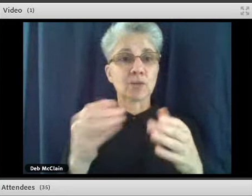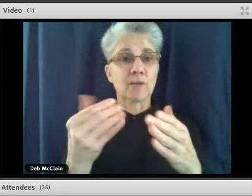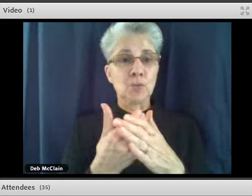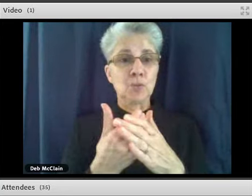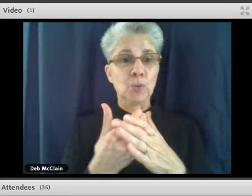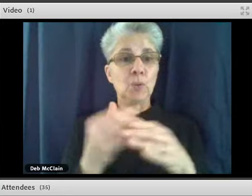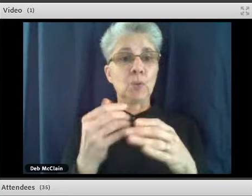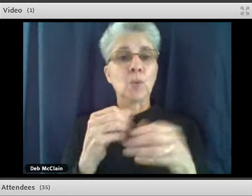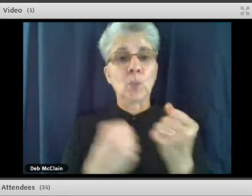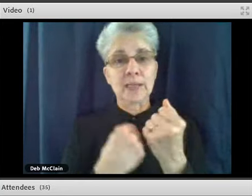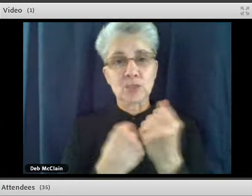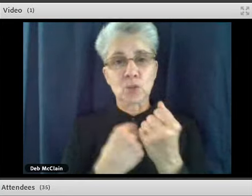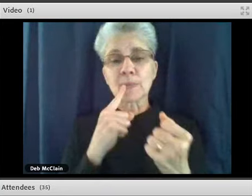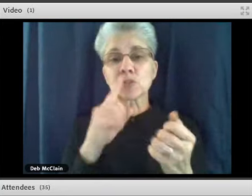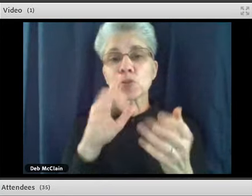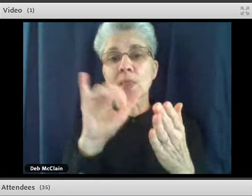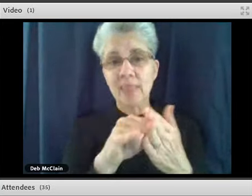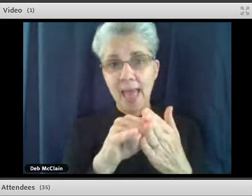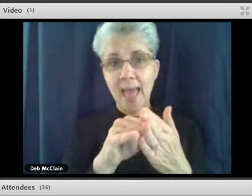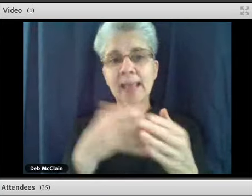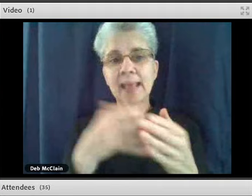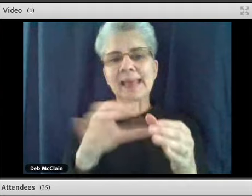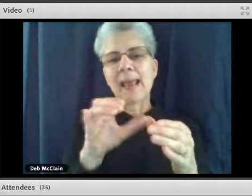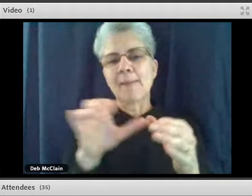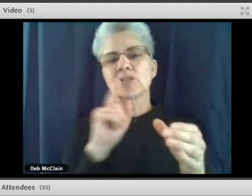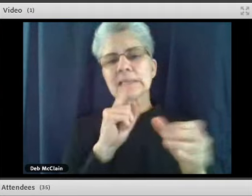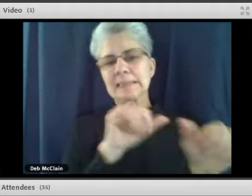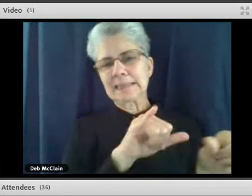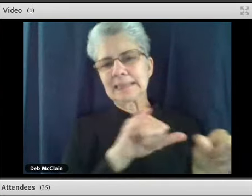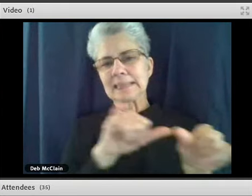You can prioritize the caption of newly created resources,